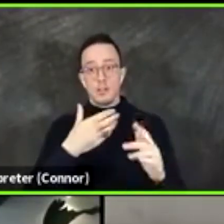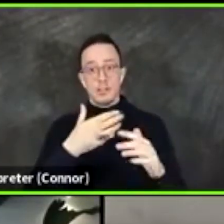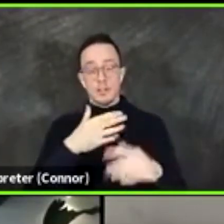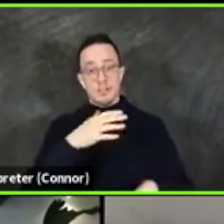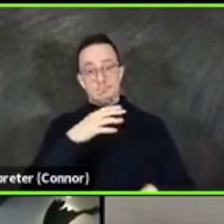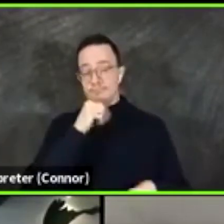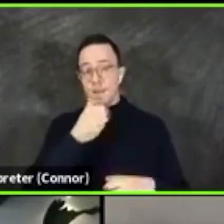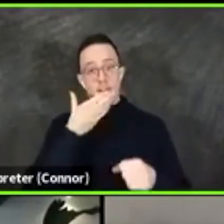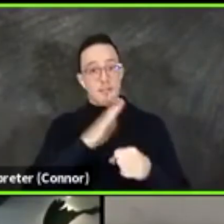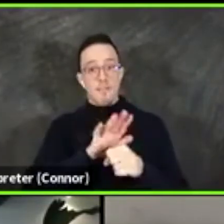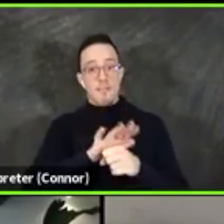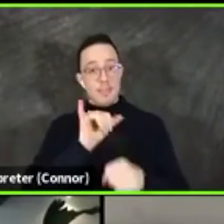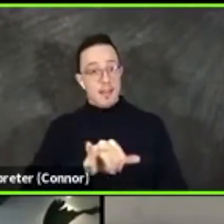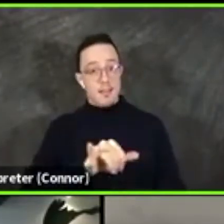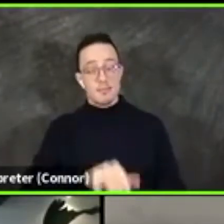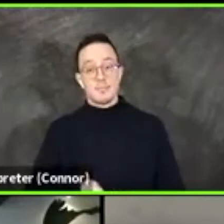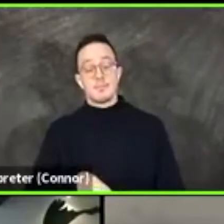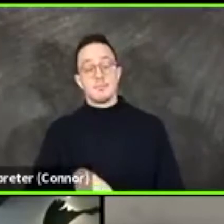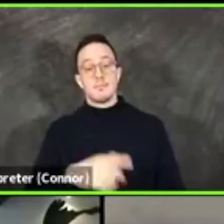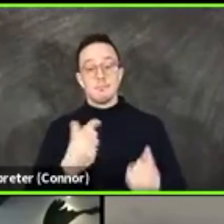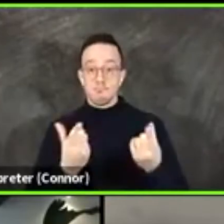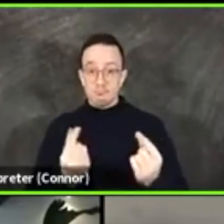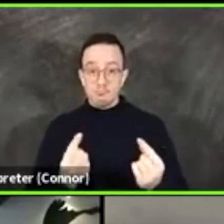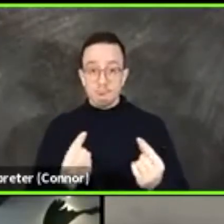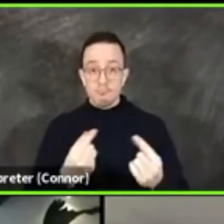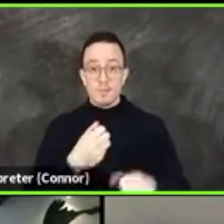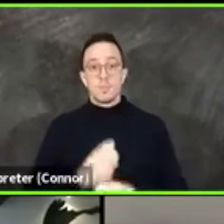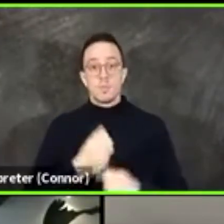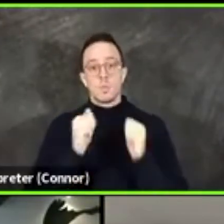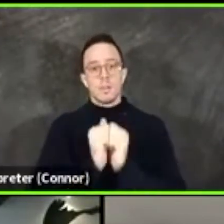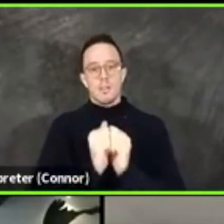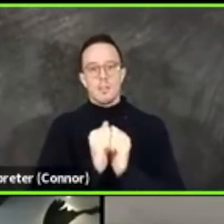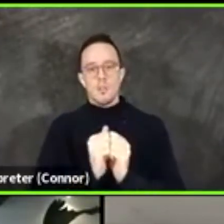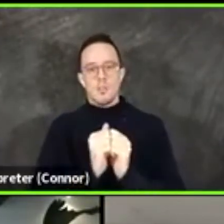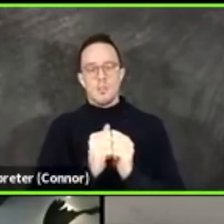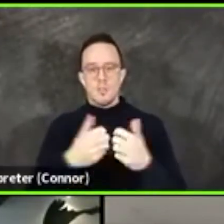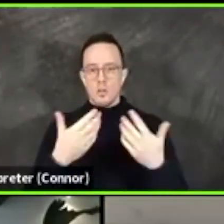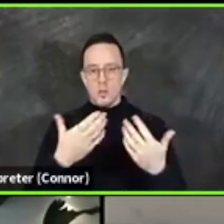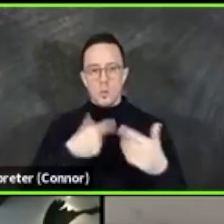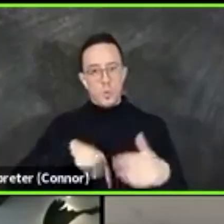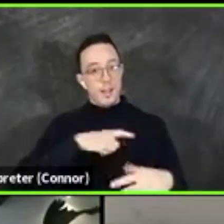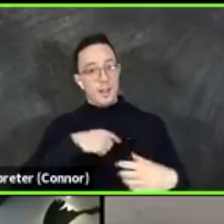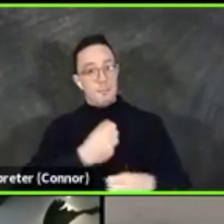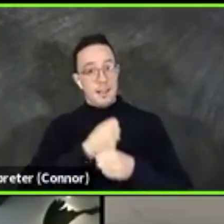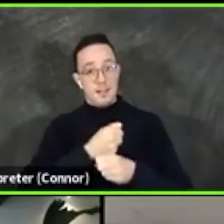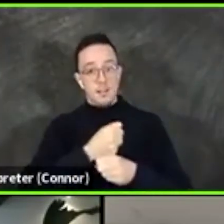AND WE CAN MAKE, TOGETHER, THOSE -- DESPITE OUR WARNINGS,